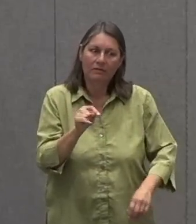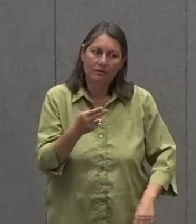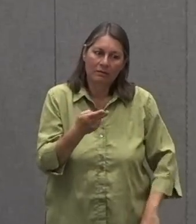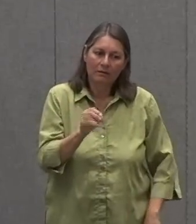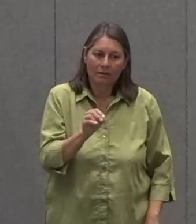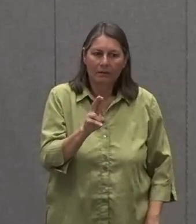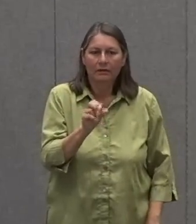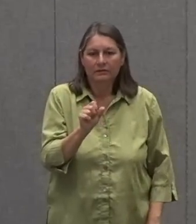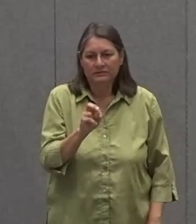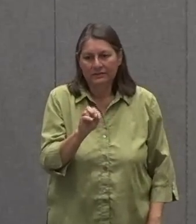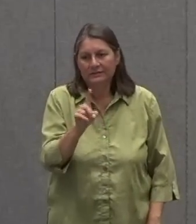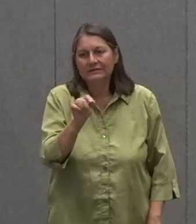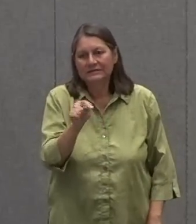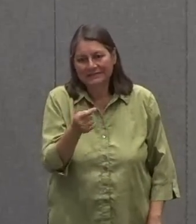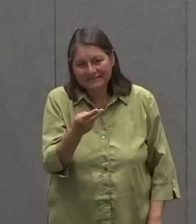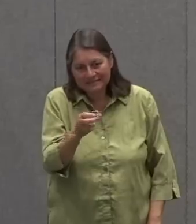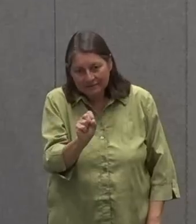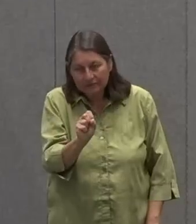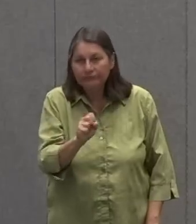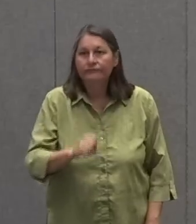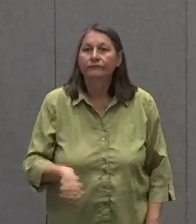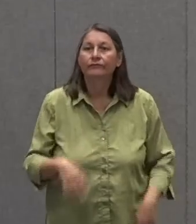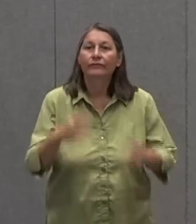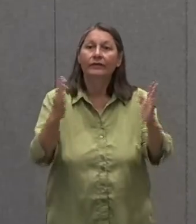Here's some more stuff. 100 more.